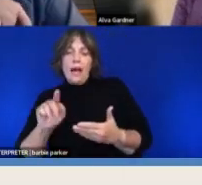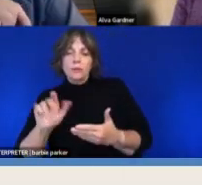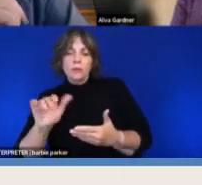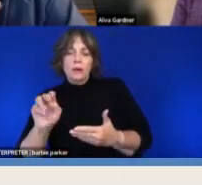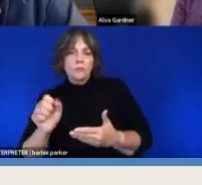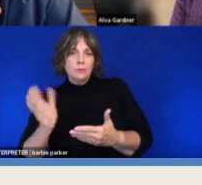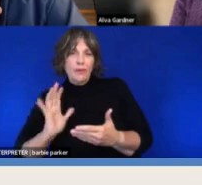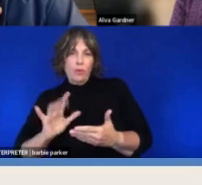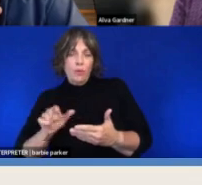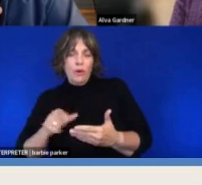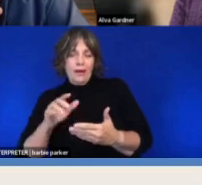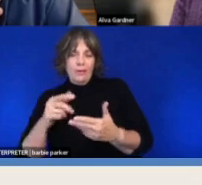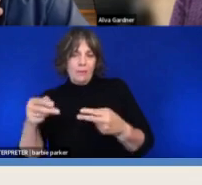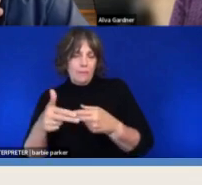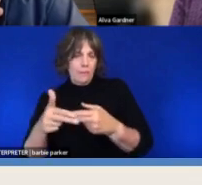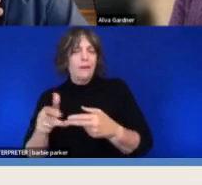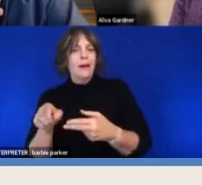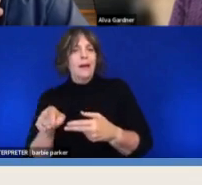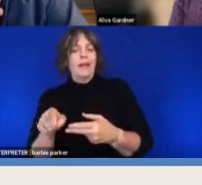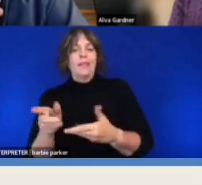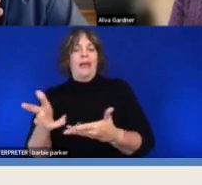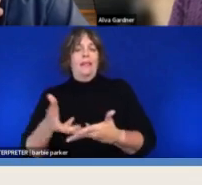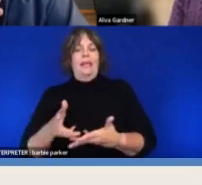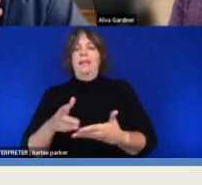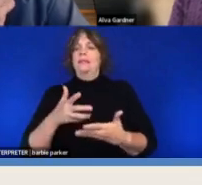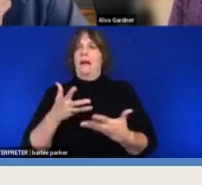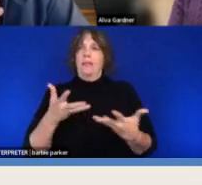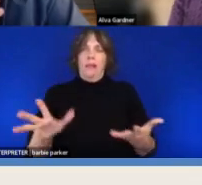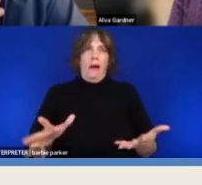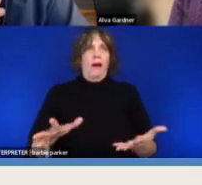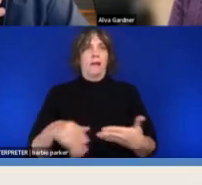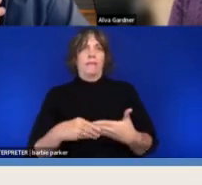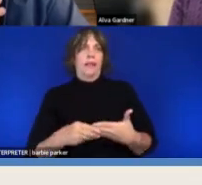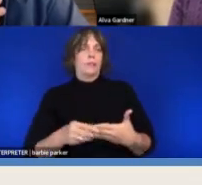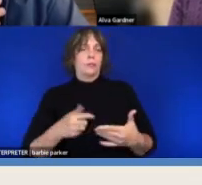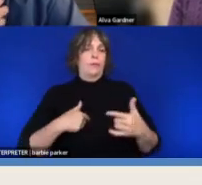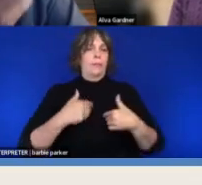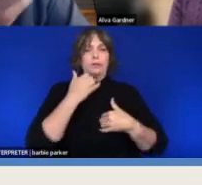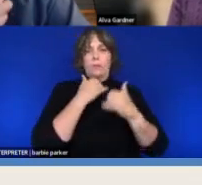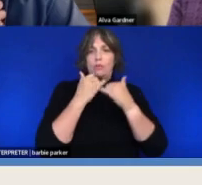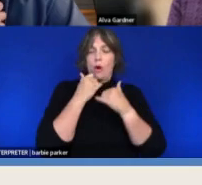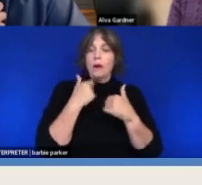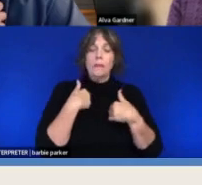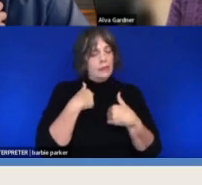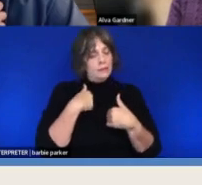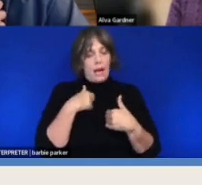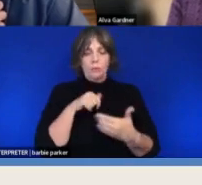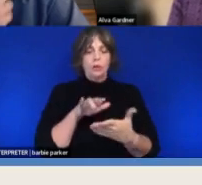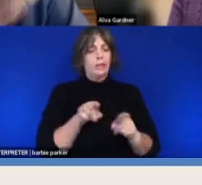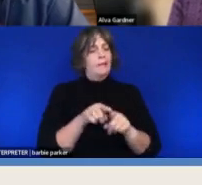room for me as a provider to get it wrong, because I will approach it the way I would approach exercise, and that may